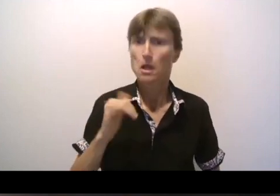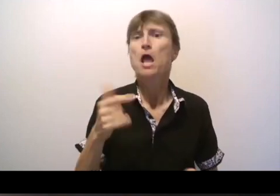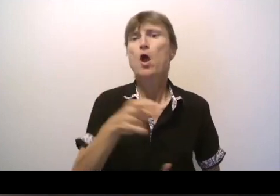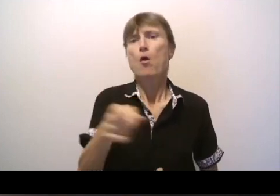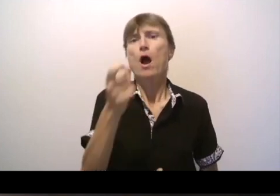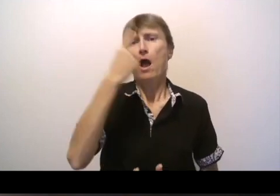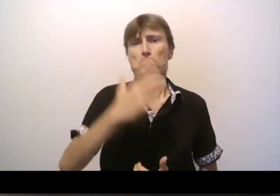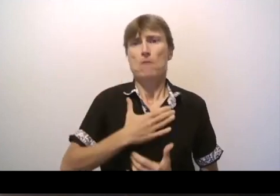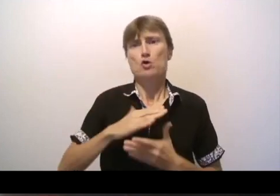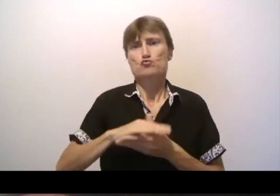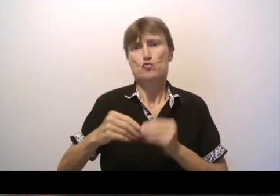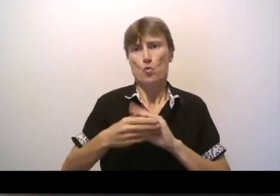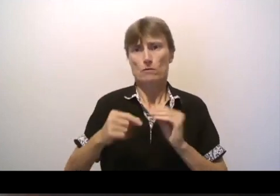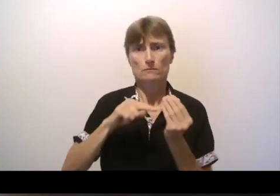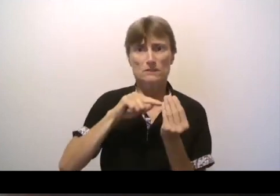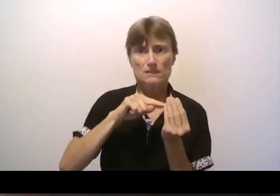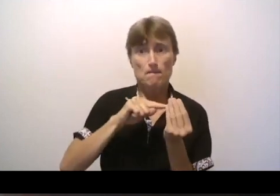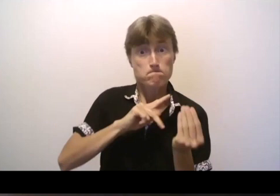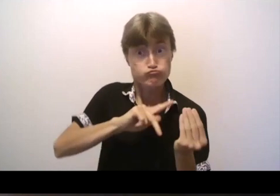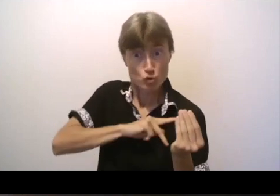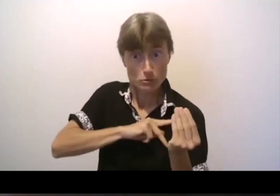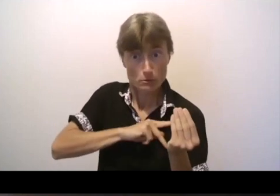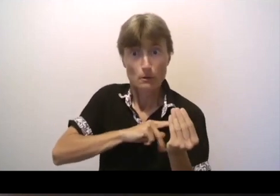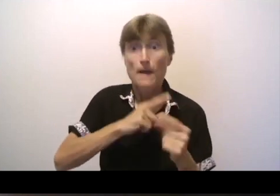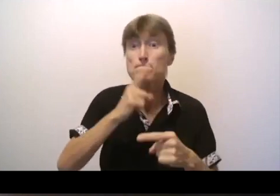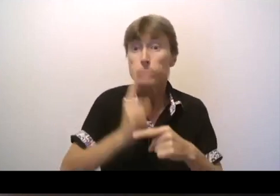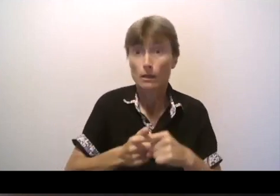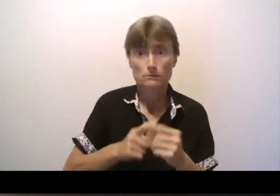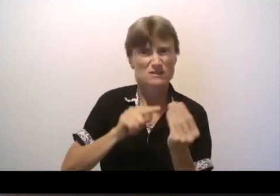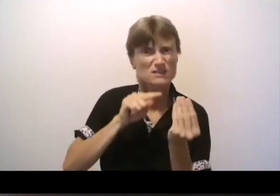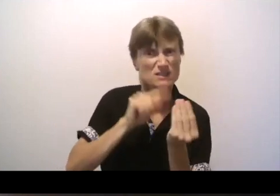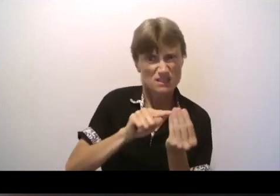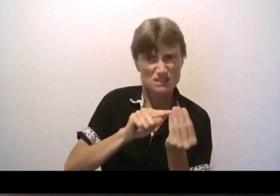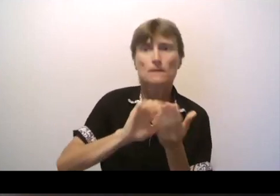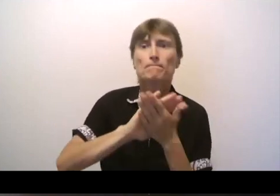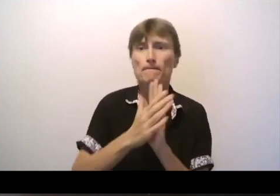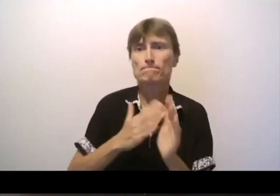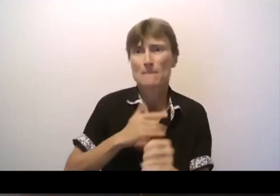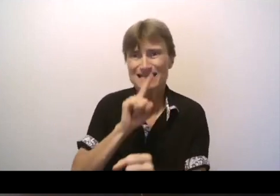as a way of me being accountable to why i've done this work and and accountable to you other people that